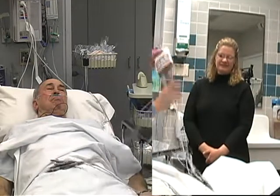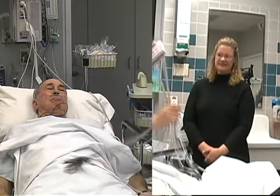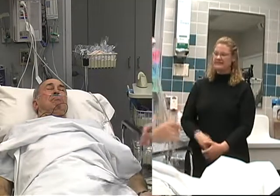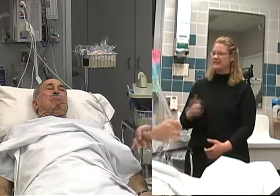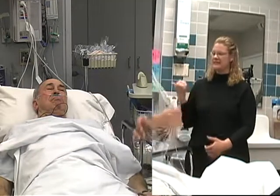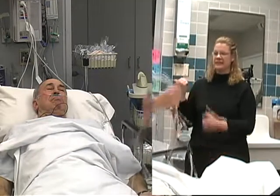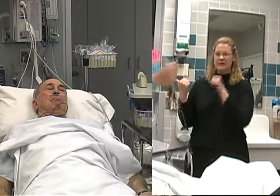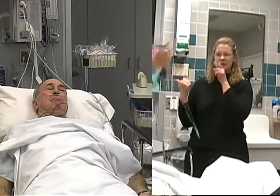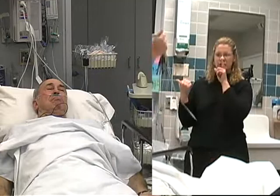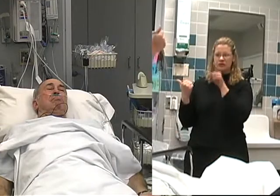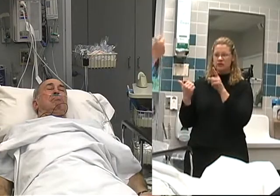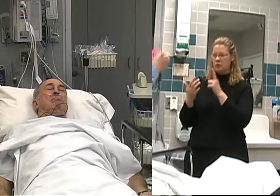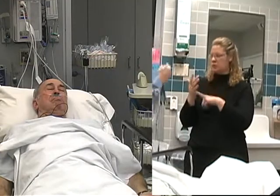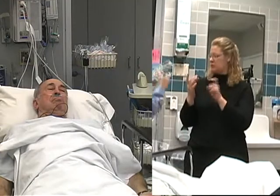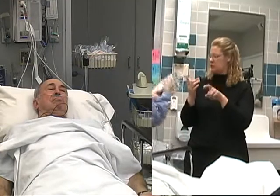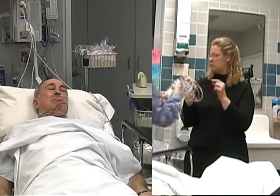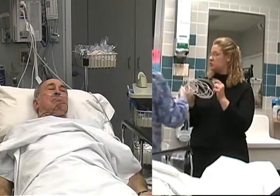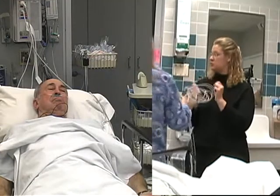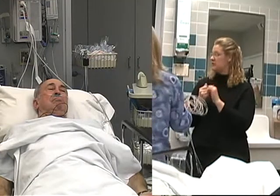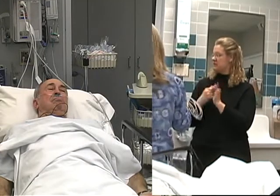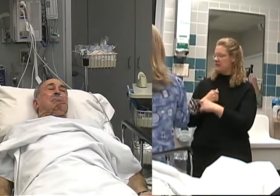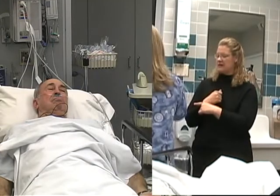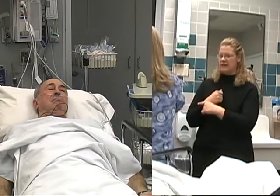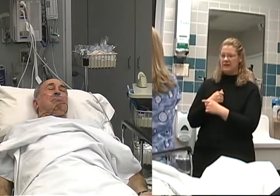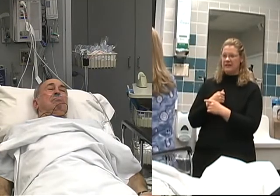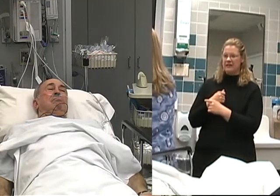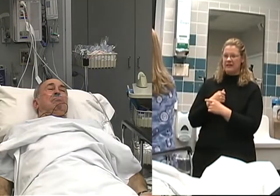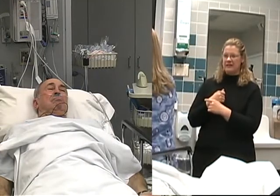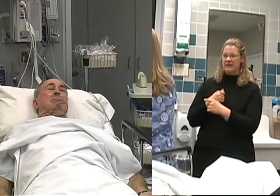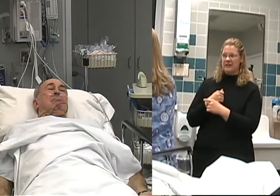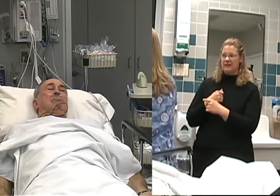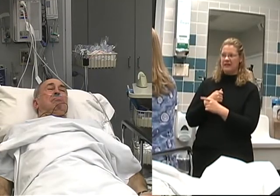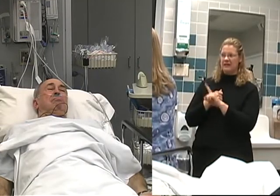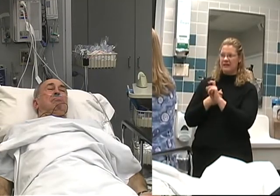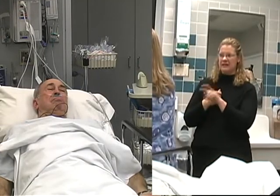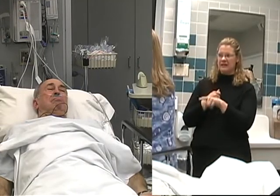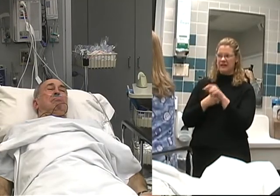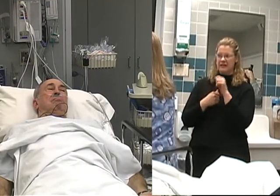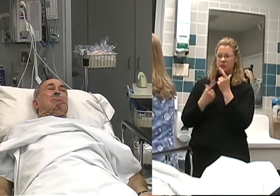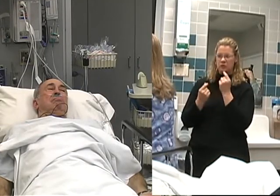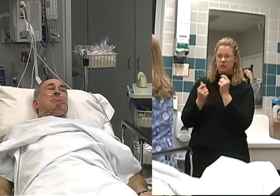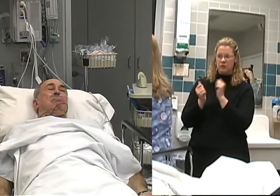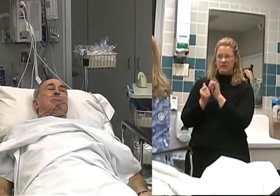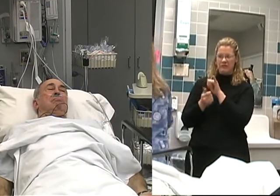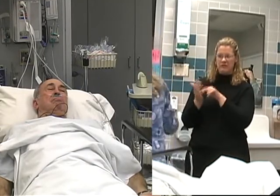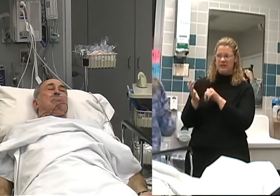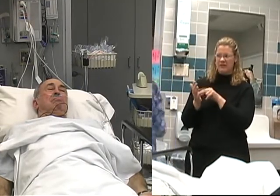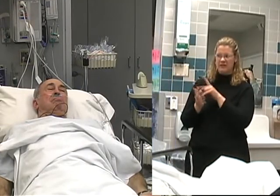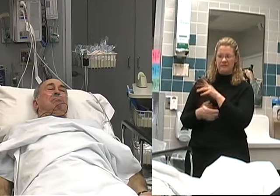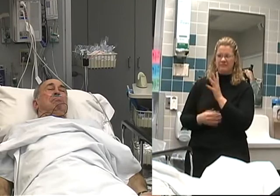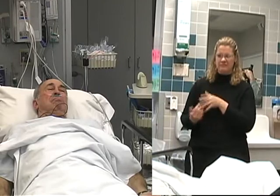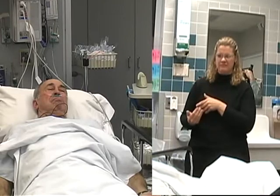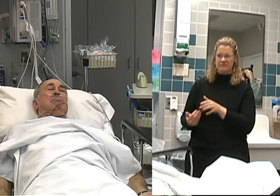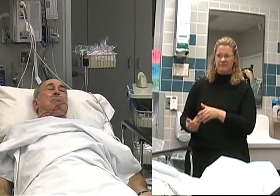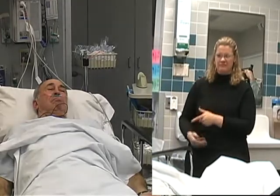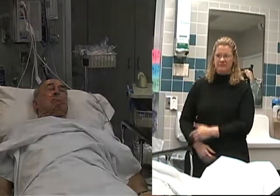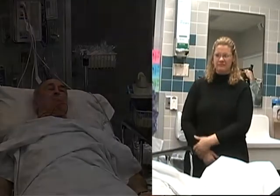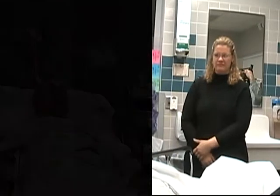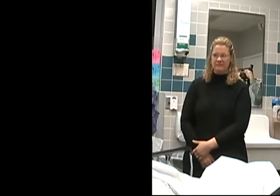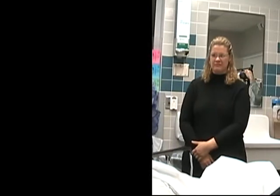old one, doesn't it? T: Mm-huh. (Yes) (Sound of water running in sink.) I: I didn't feel anything when you pulled those out. T: Good. Sometimes that can be the worst part. I: Yeah.